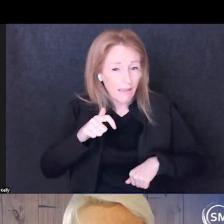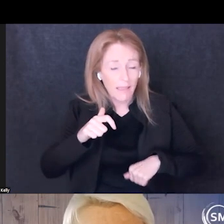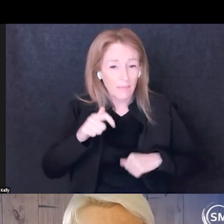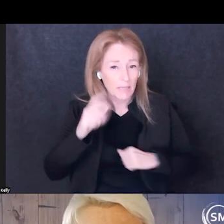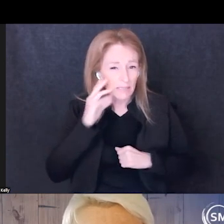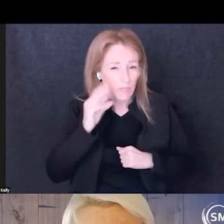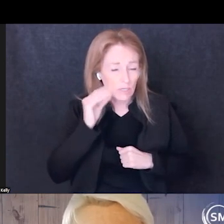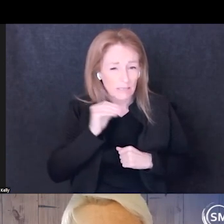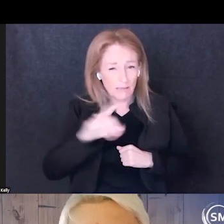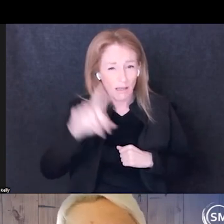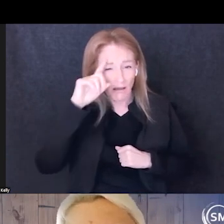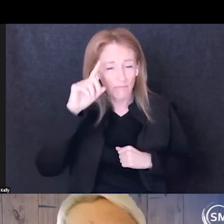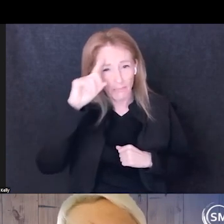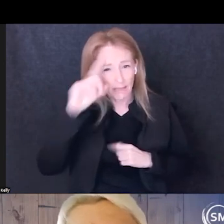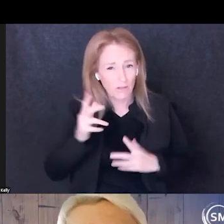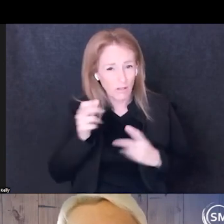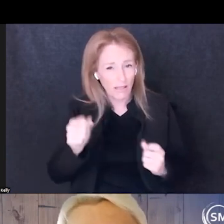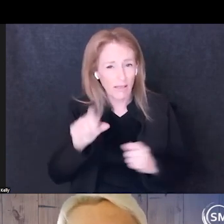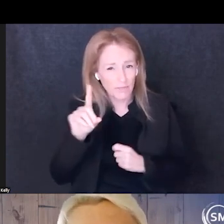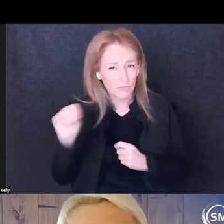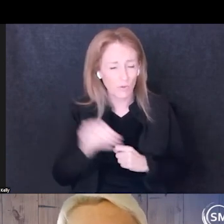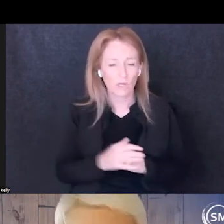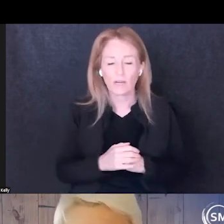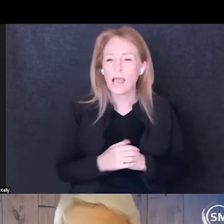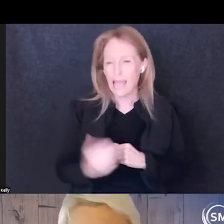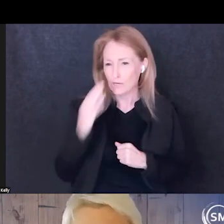: I KNOW IT IS HIGHER THAN I THINK PEOPLE WOULD GUESS.